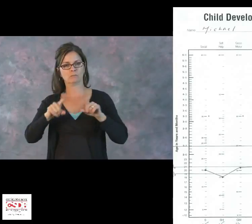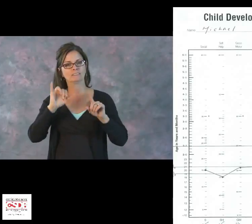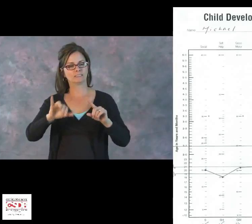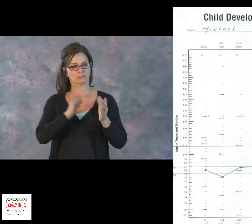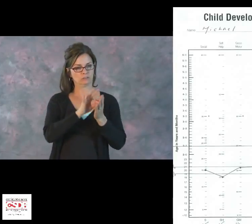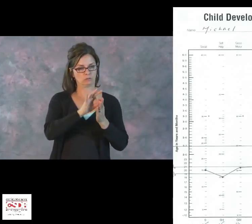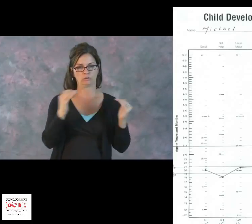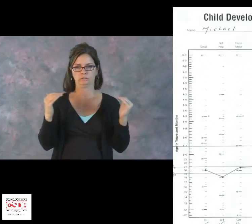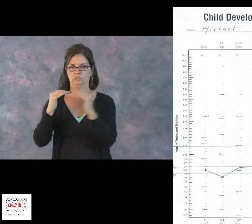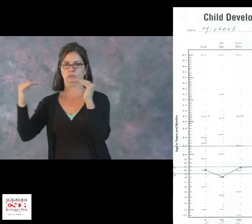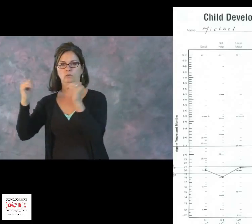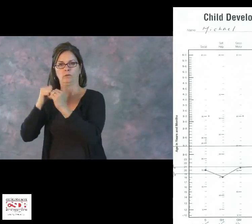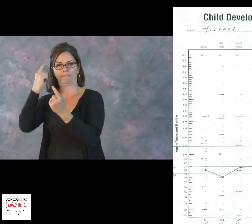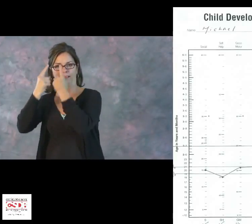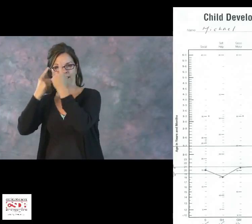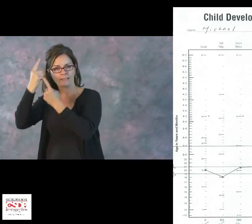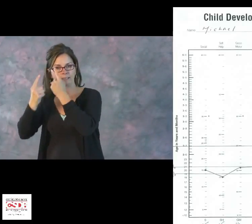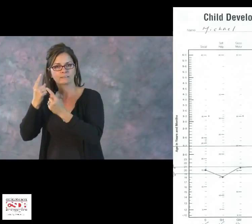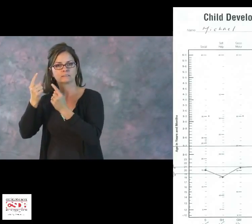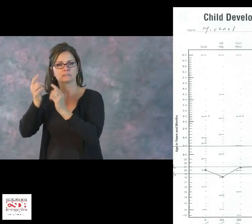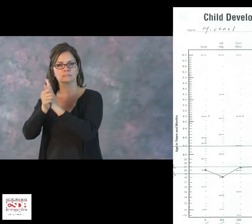and his overall developmental skills.